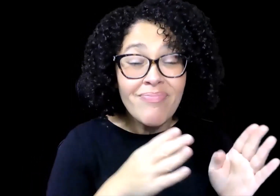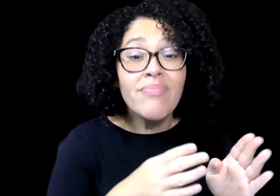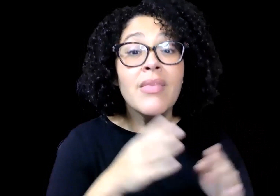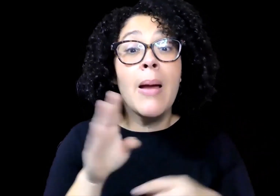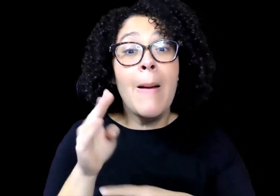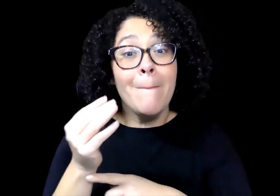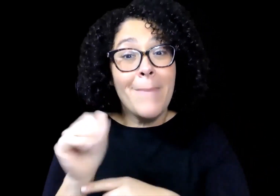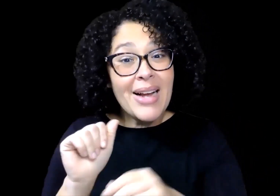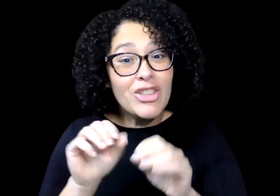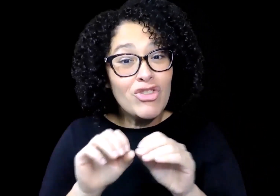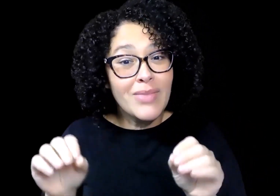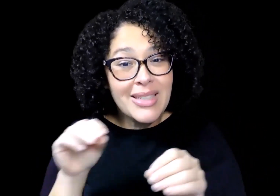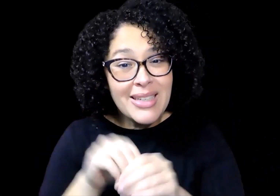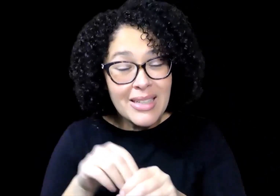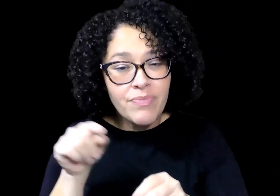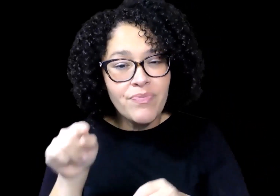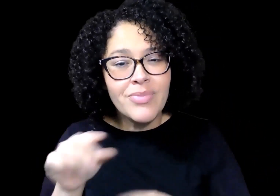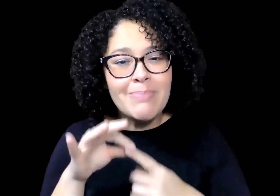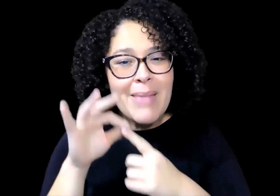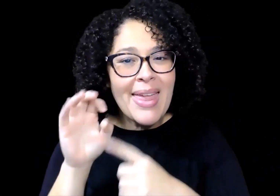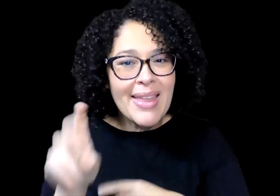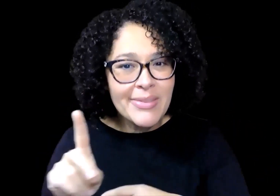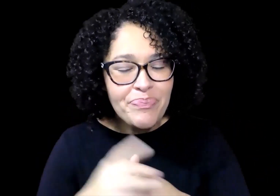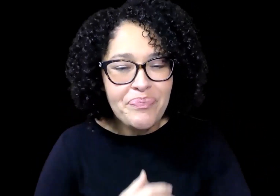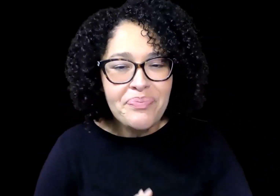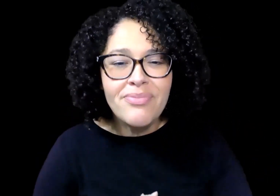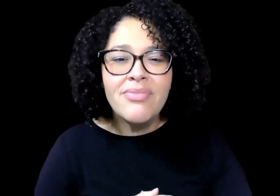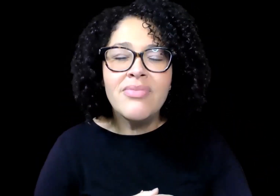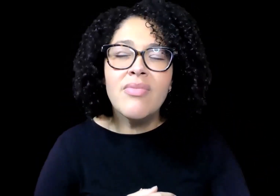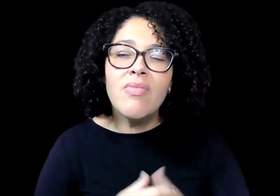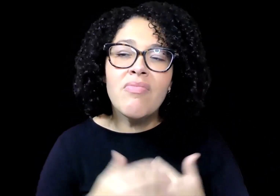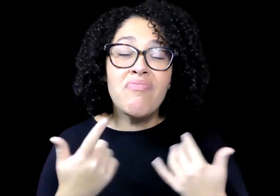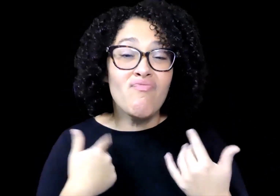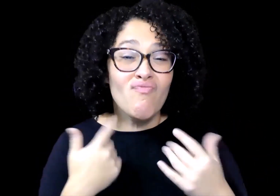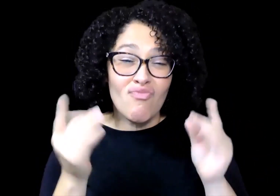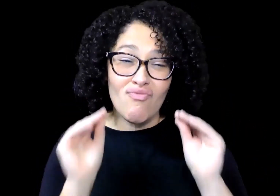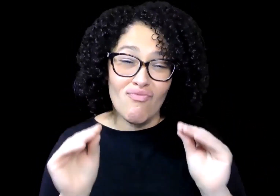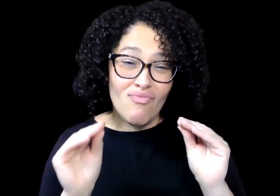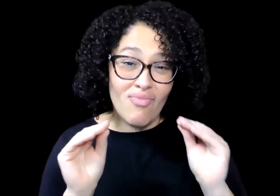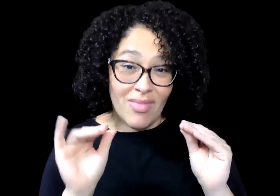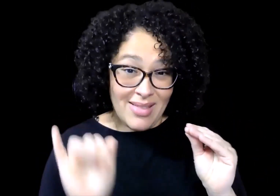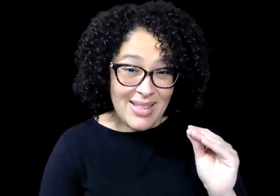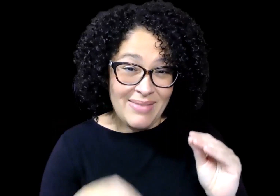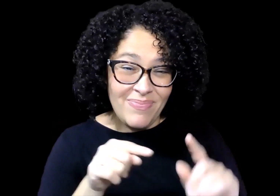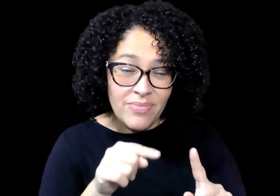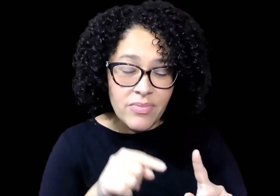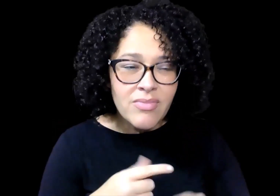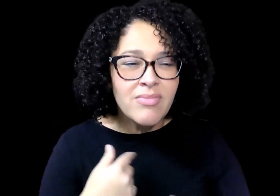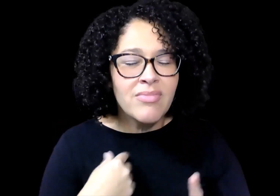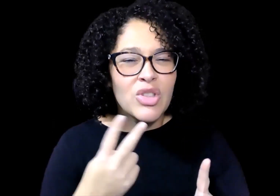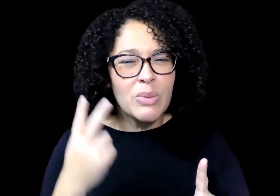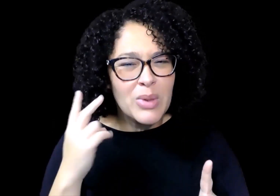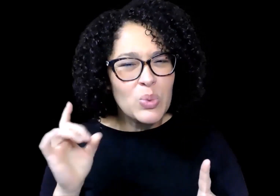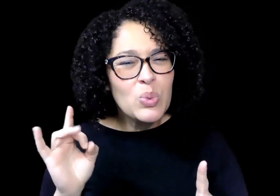Education and I earned a Master's degree in Special Education and I ended up teaching